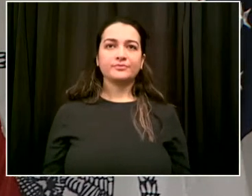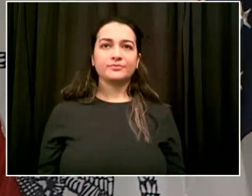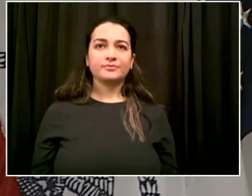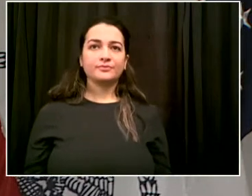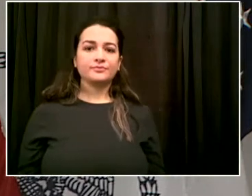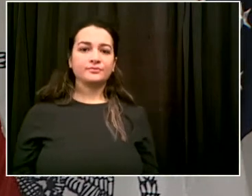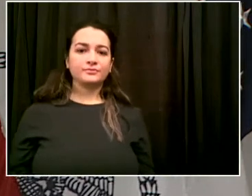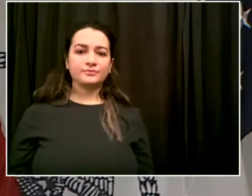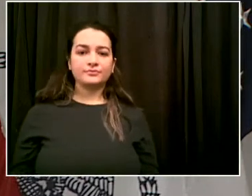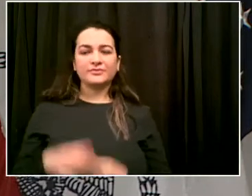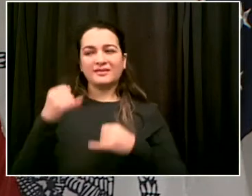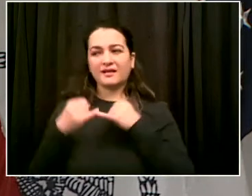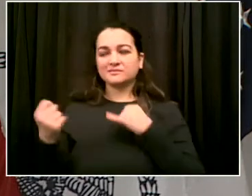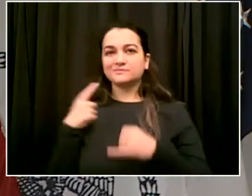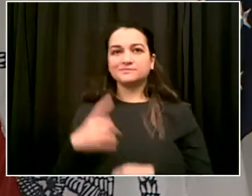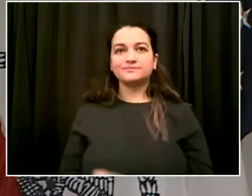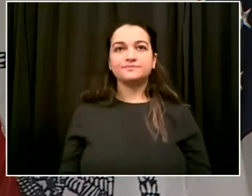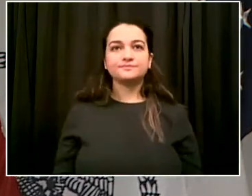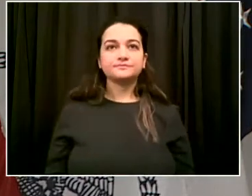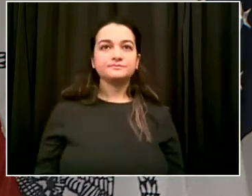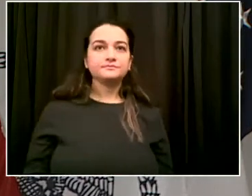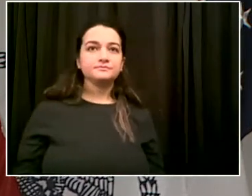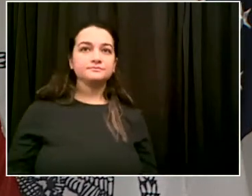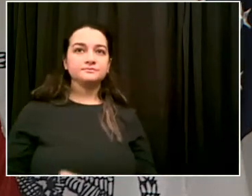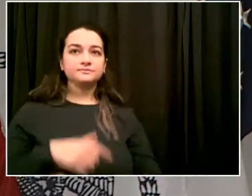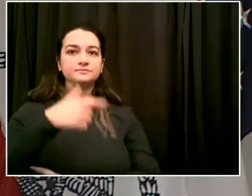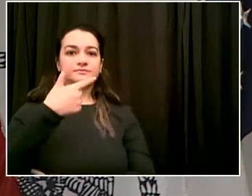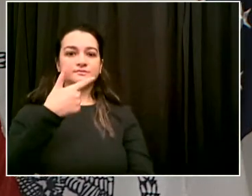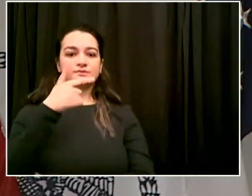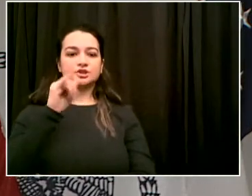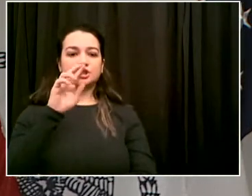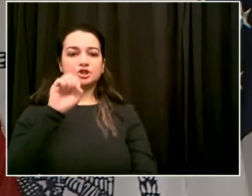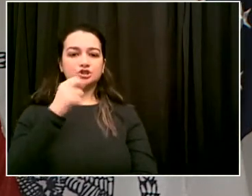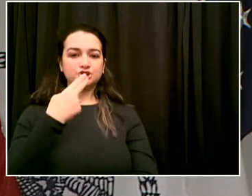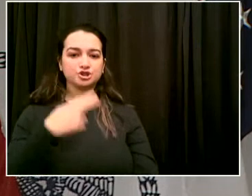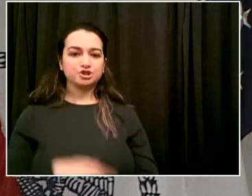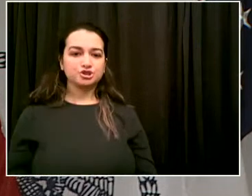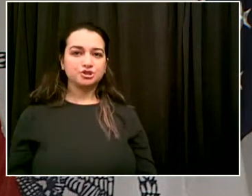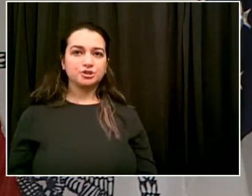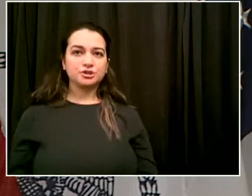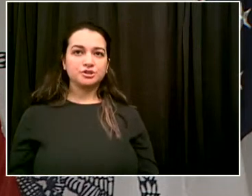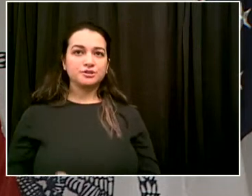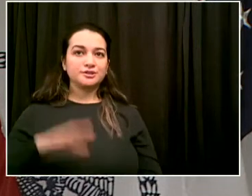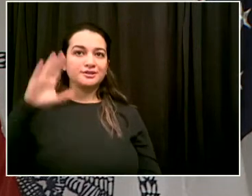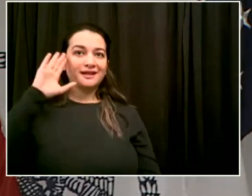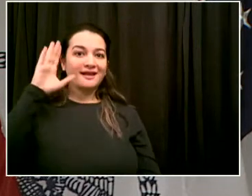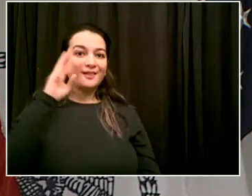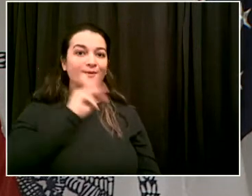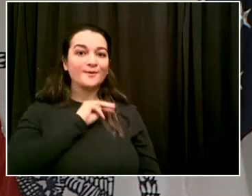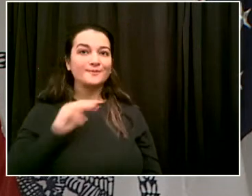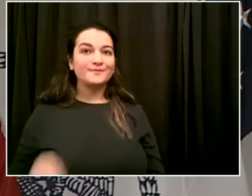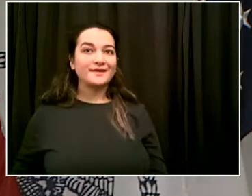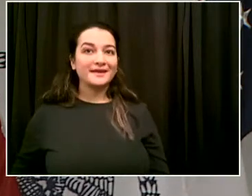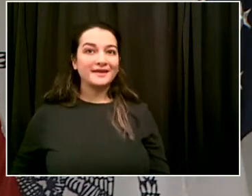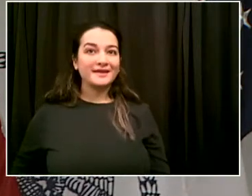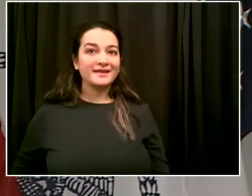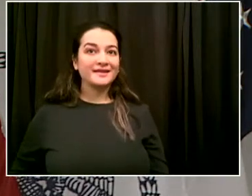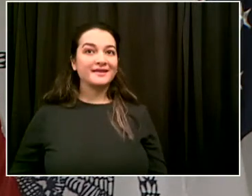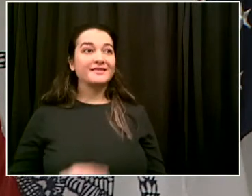LAST QUESTION FOR TODAY. Reporter: HELLO MR. MAYOR AND EVERYBODY, THANK YOU FOR TAKING MY CALL.